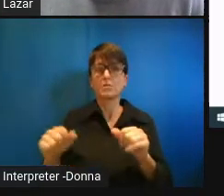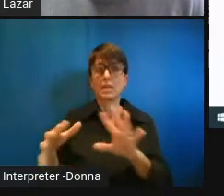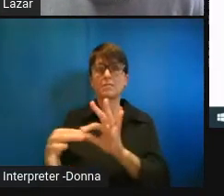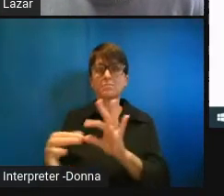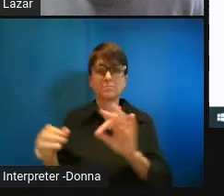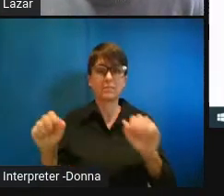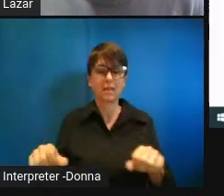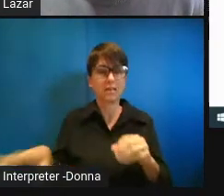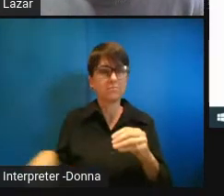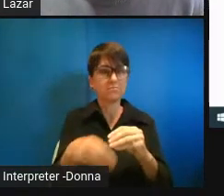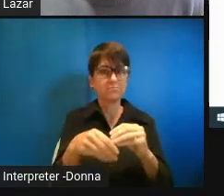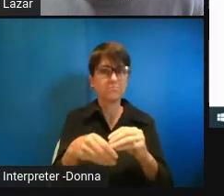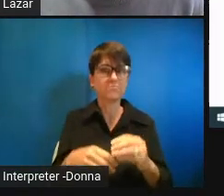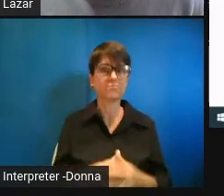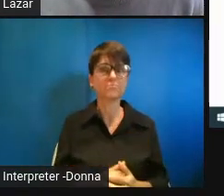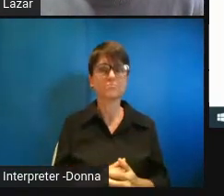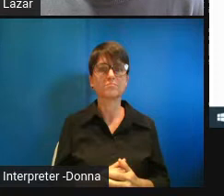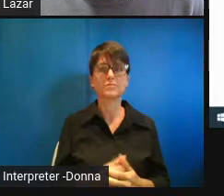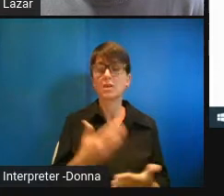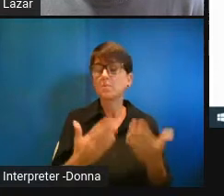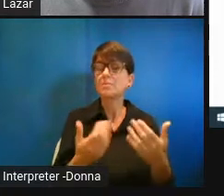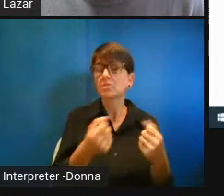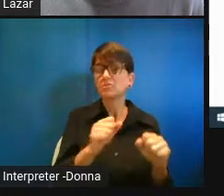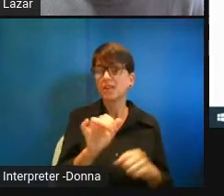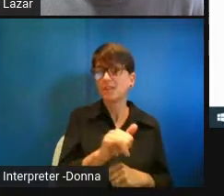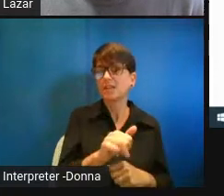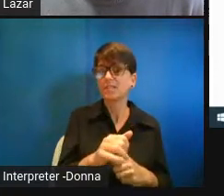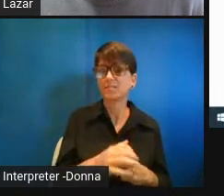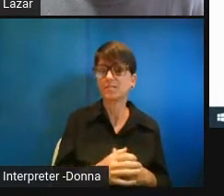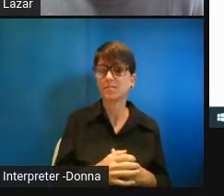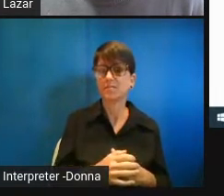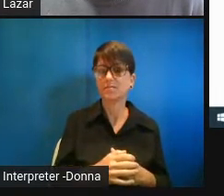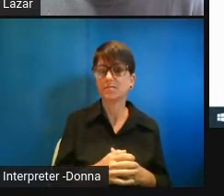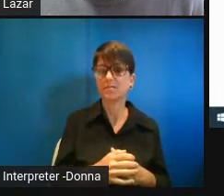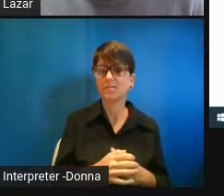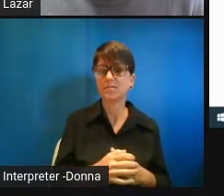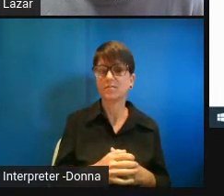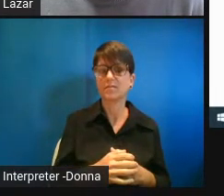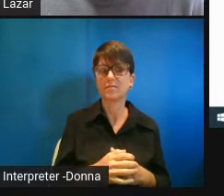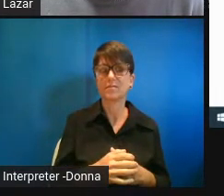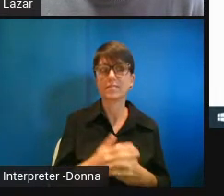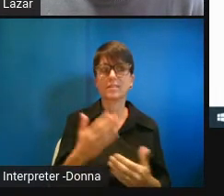Do you want to try and do that? Maybe go out and come in again.